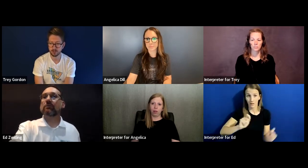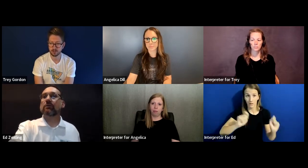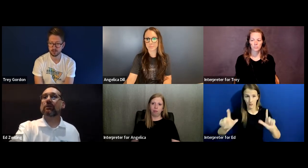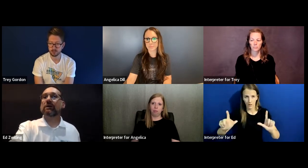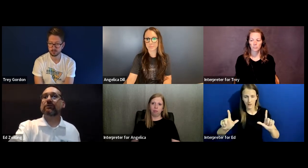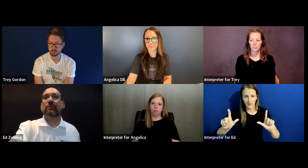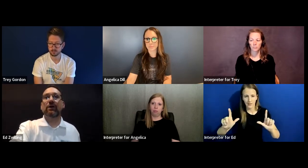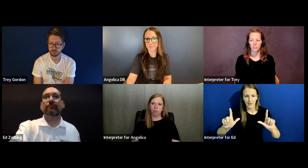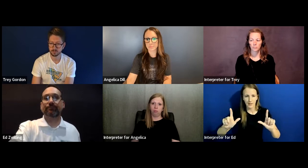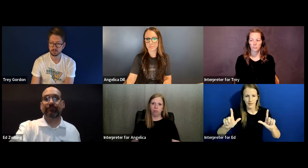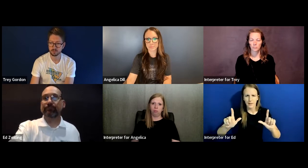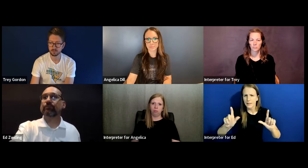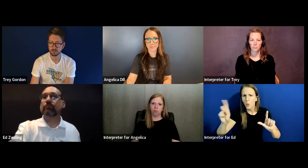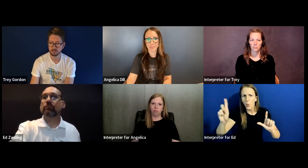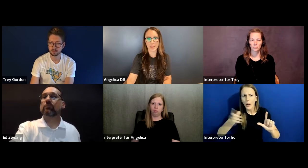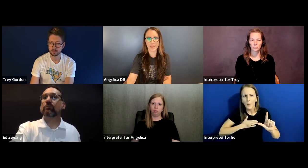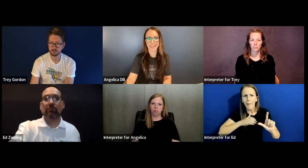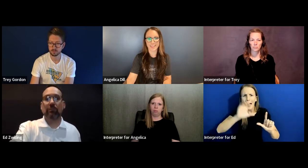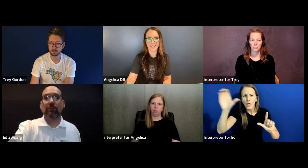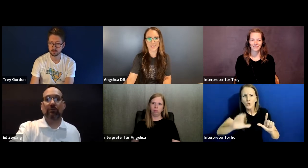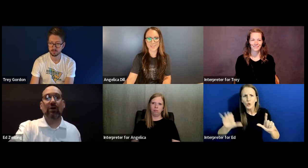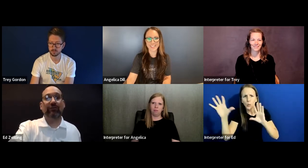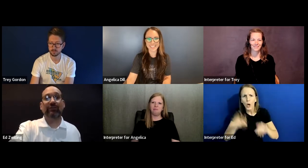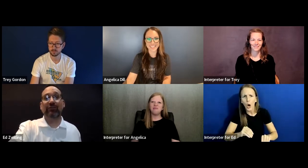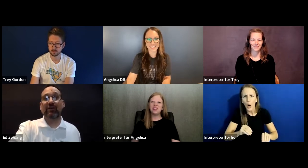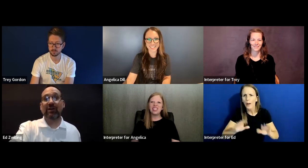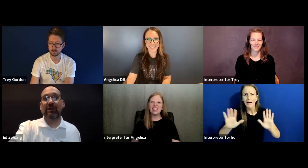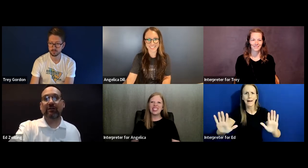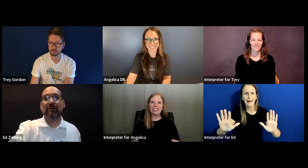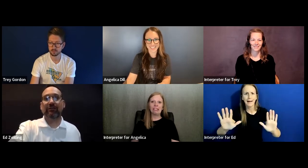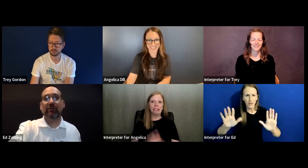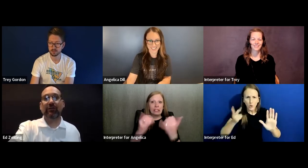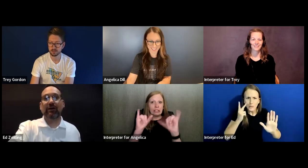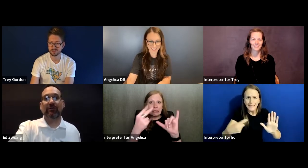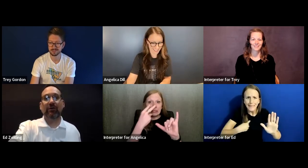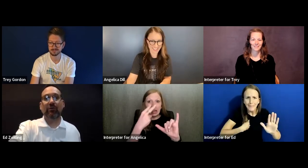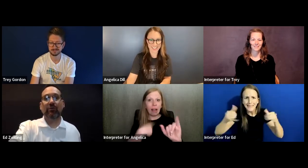where did my zen go you all still see me because i don't i don't know where